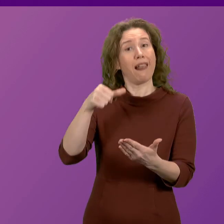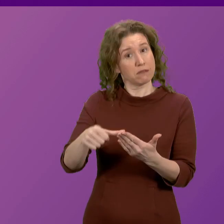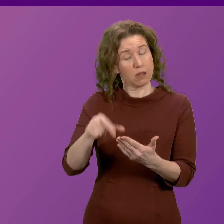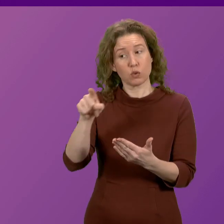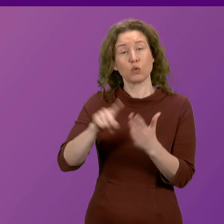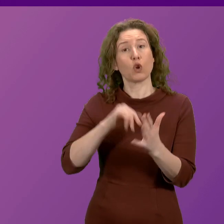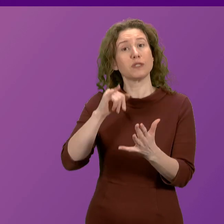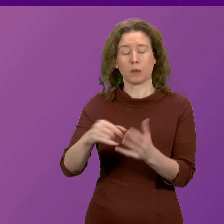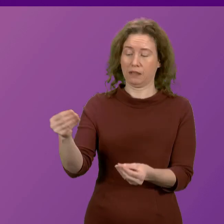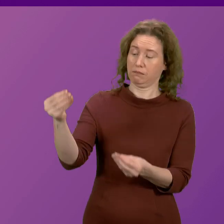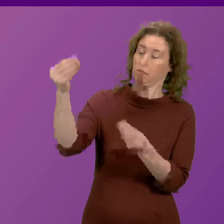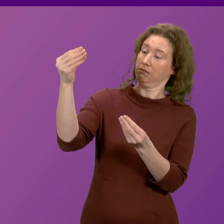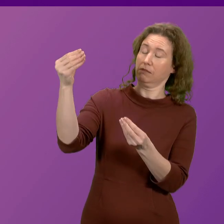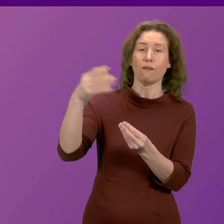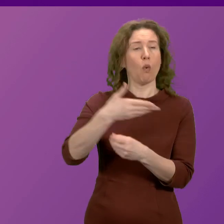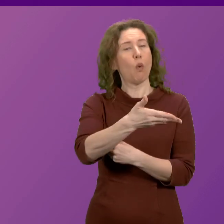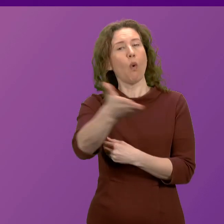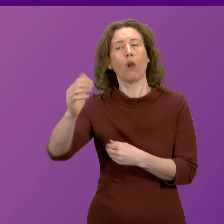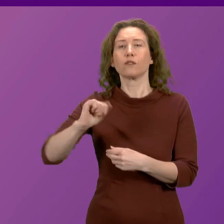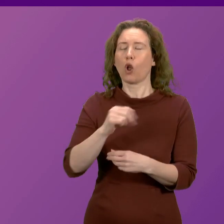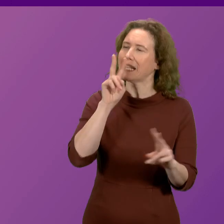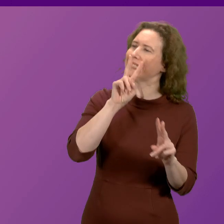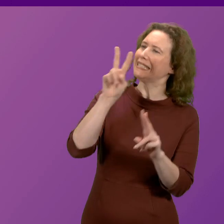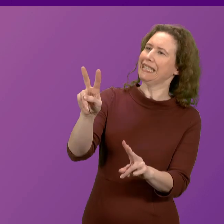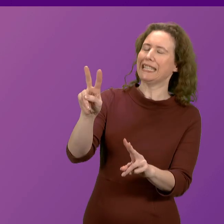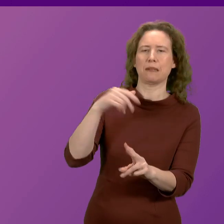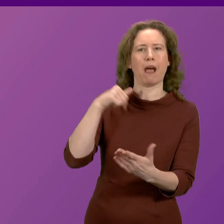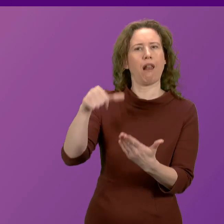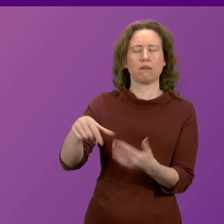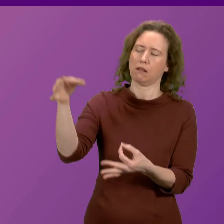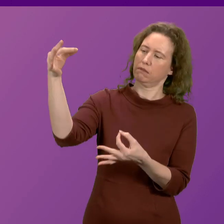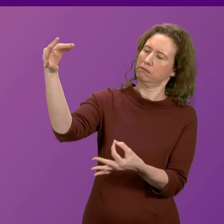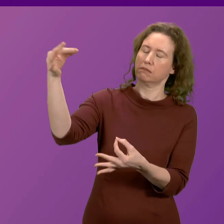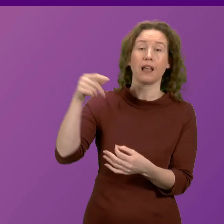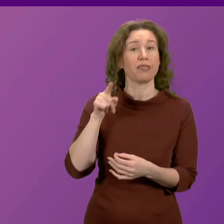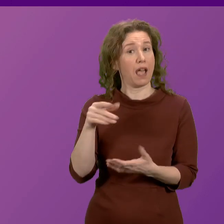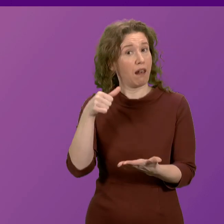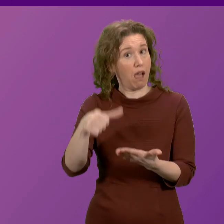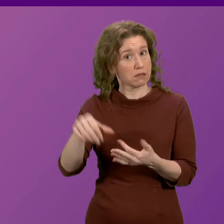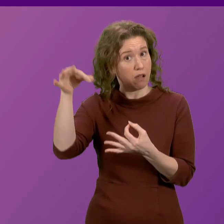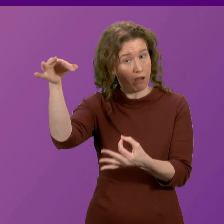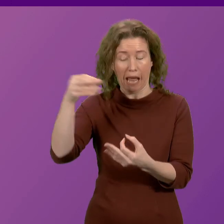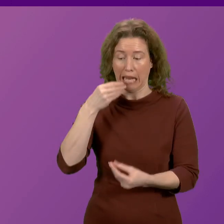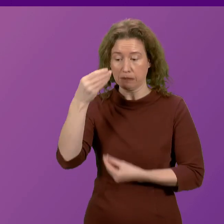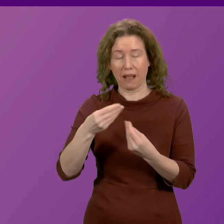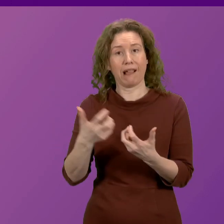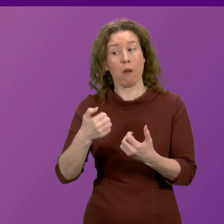all of Scotland to see, which I thank her for. That letter set out how my party is proudly on